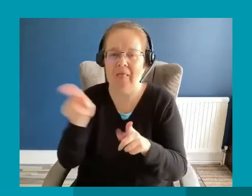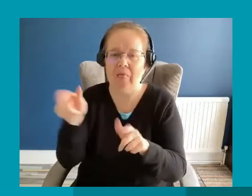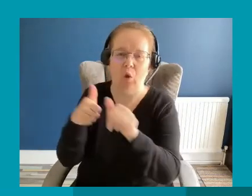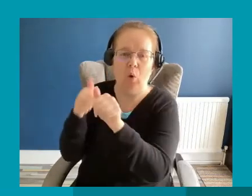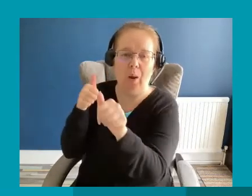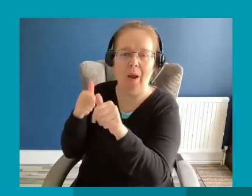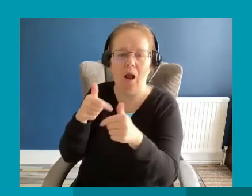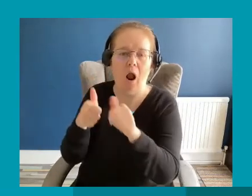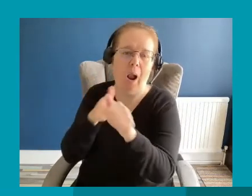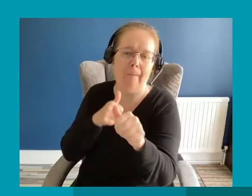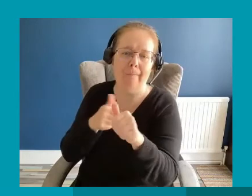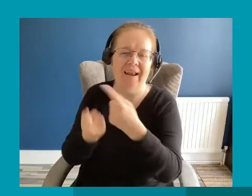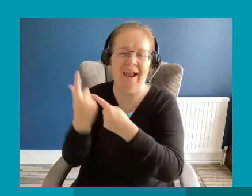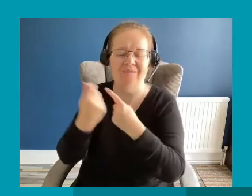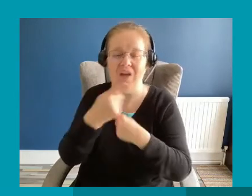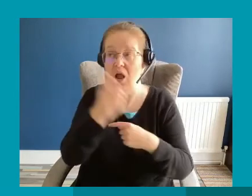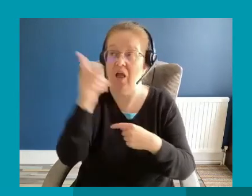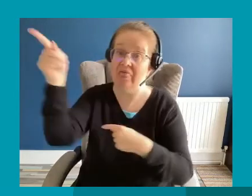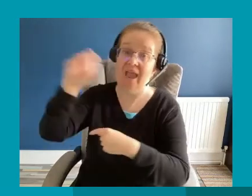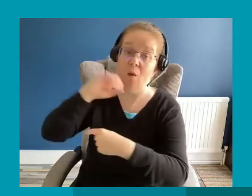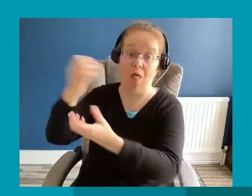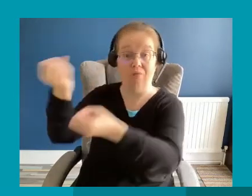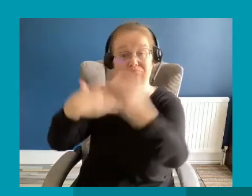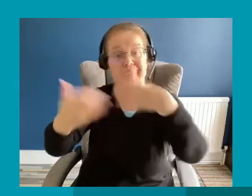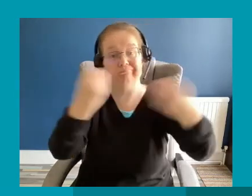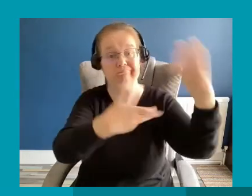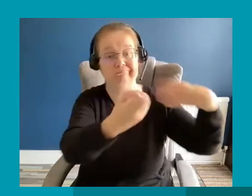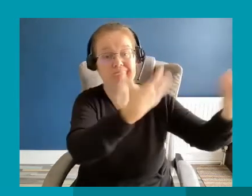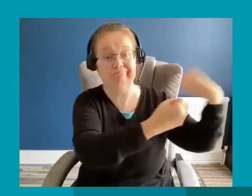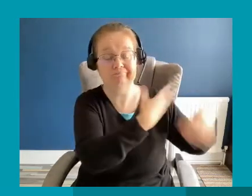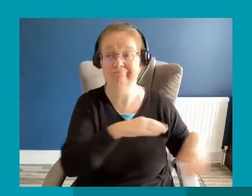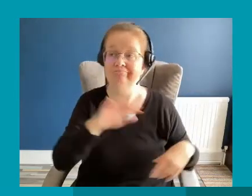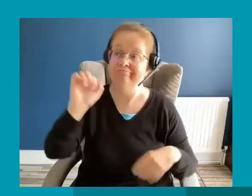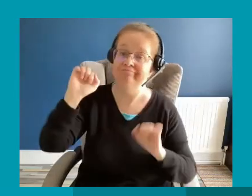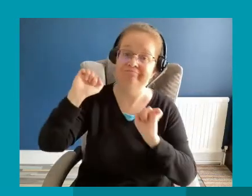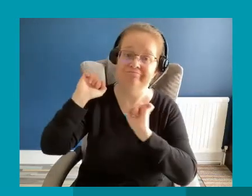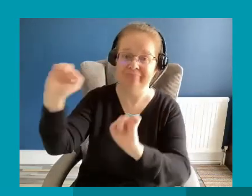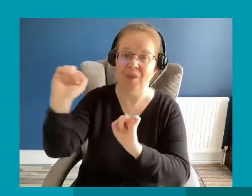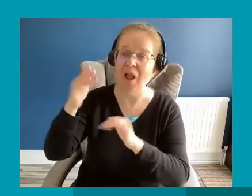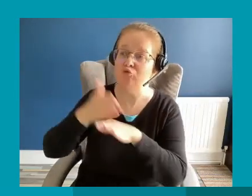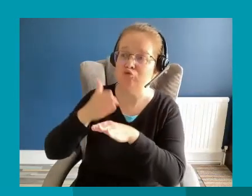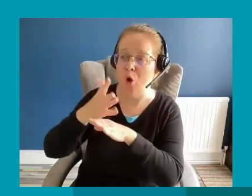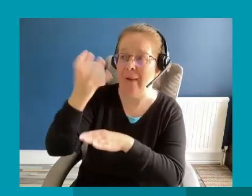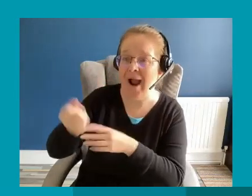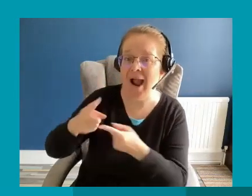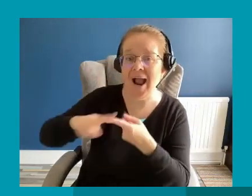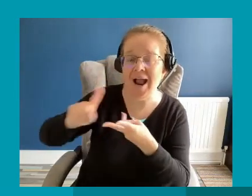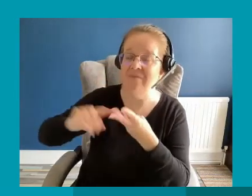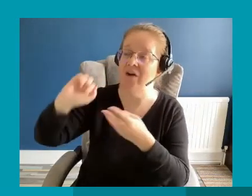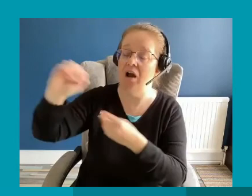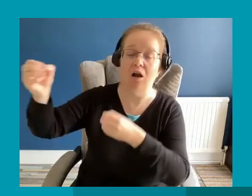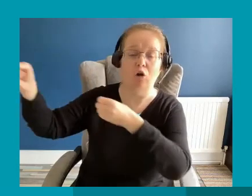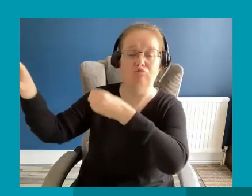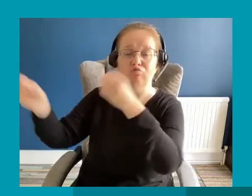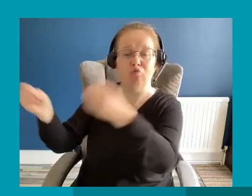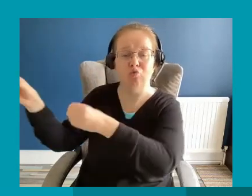where you can meet with employers. They will share with you their latest opportunities, their recruitment, and they will also talk to you about